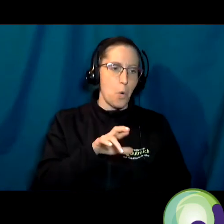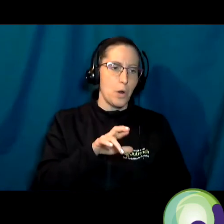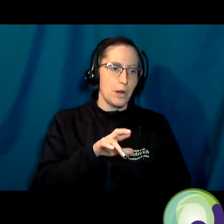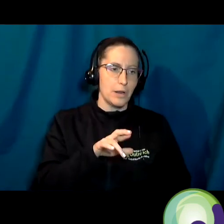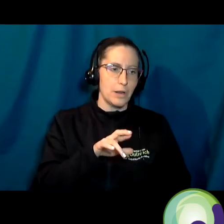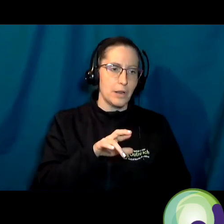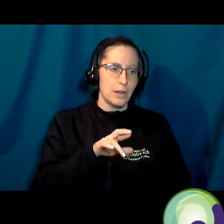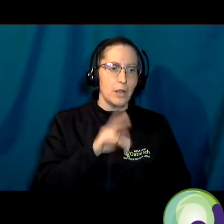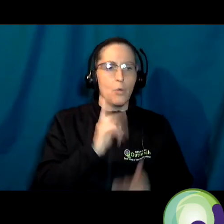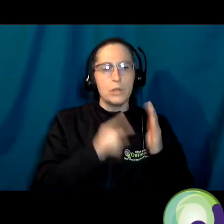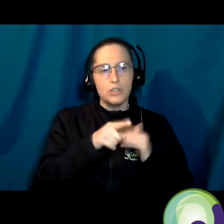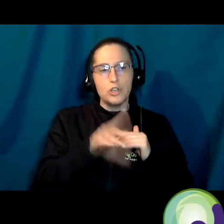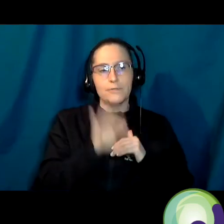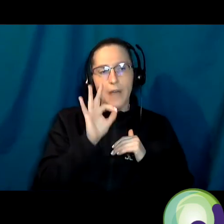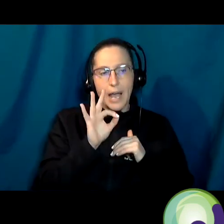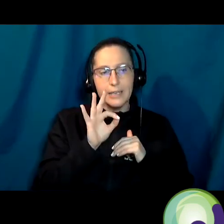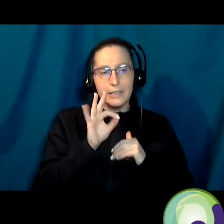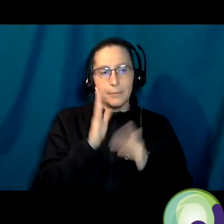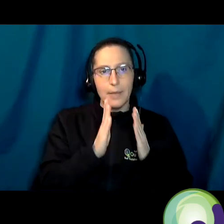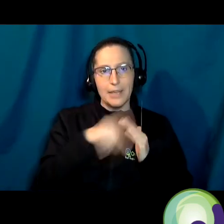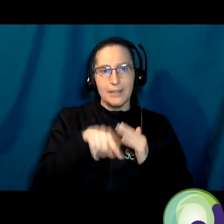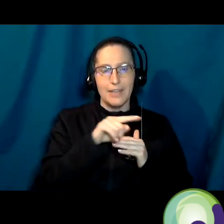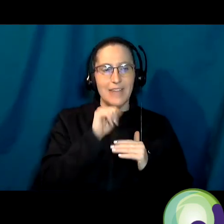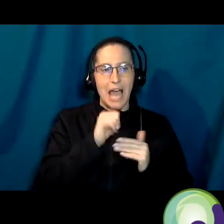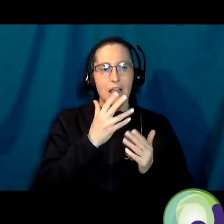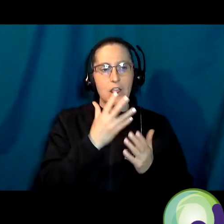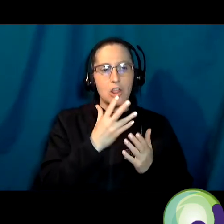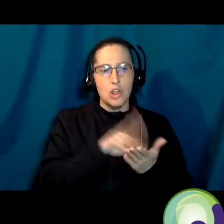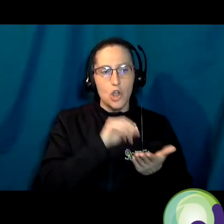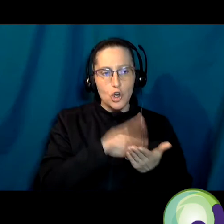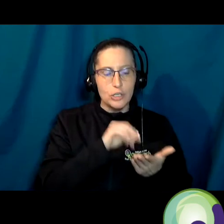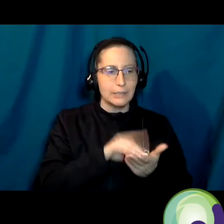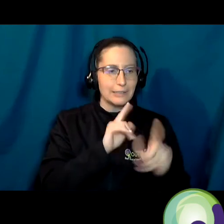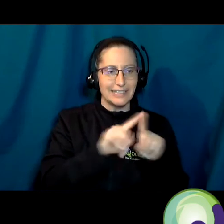find maybe they haven't learned soft skills, or they haven't learned your specific skills?